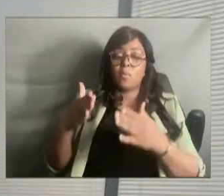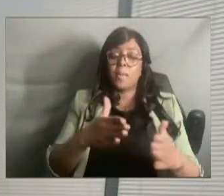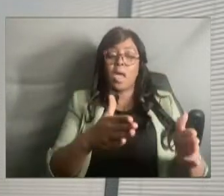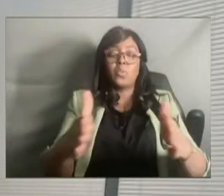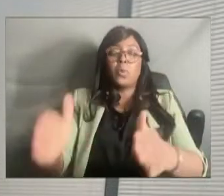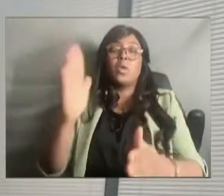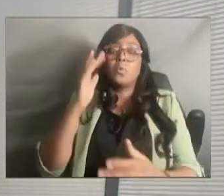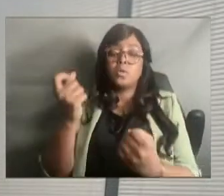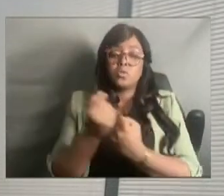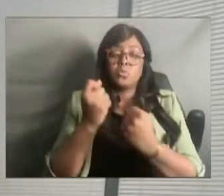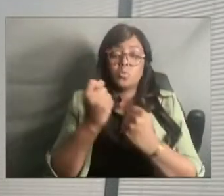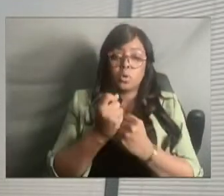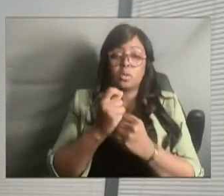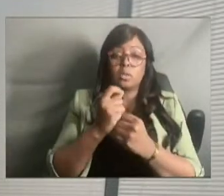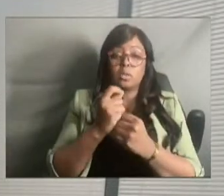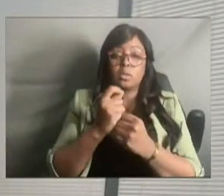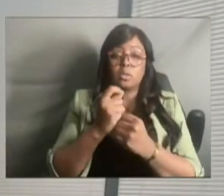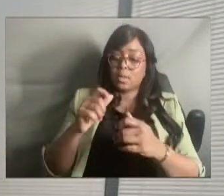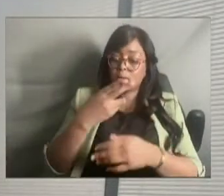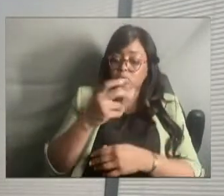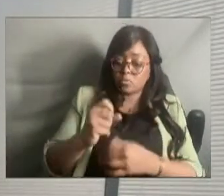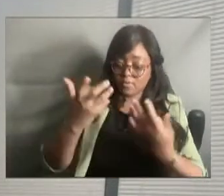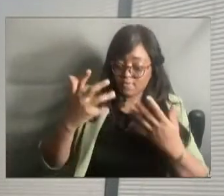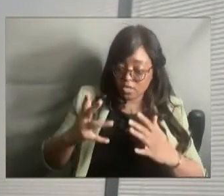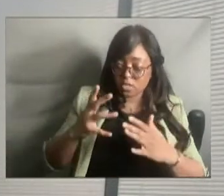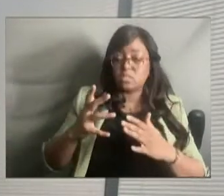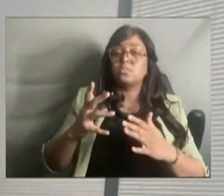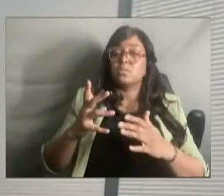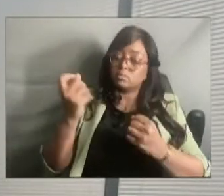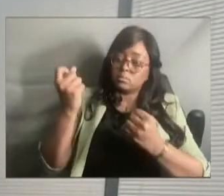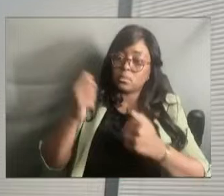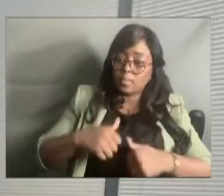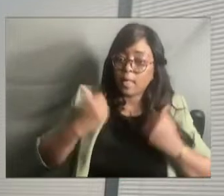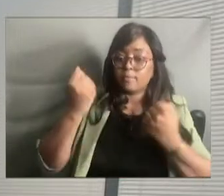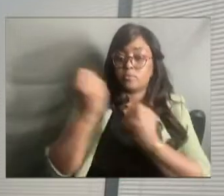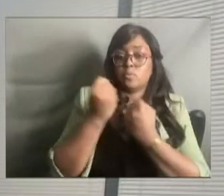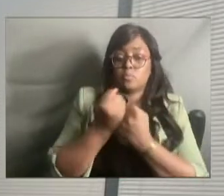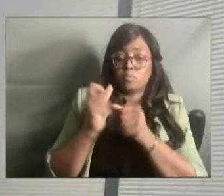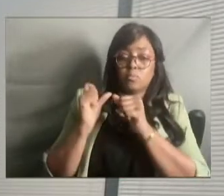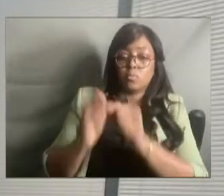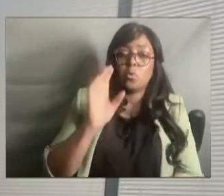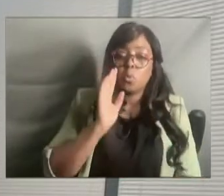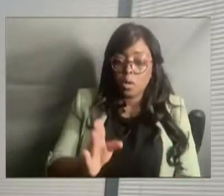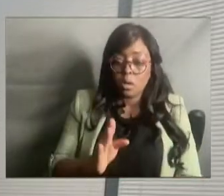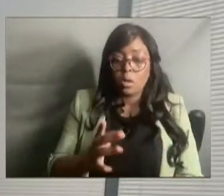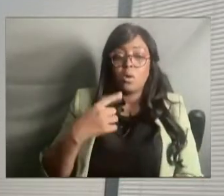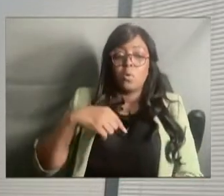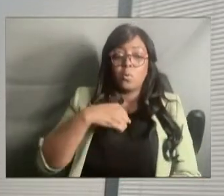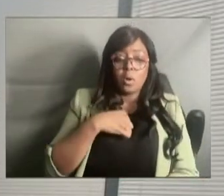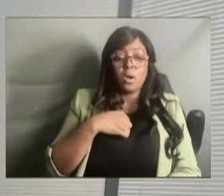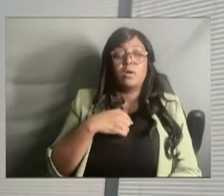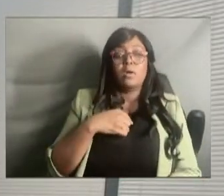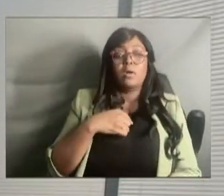people, and that there is a pathway that supports life after